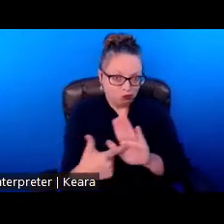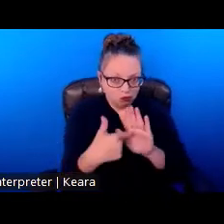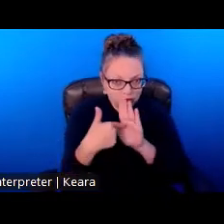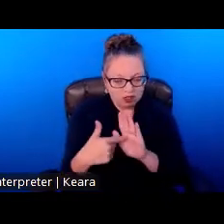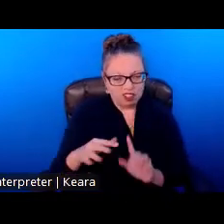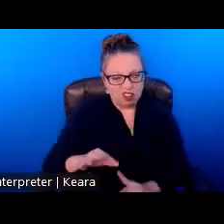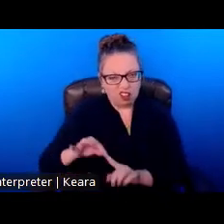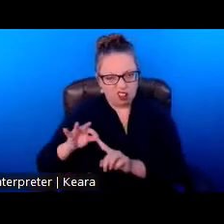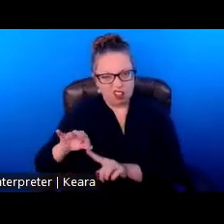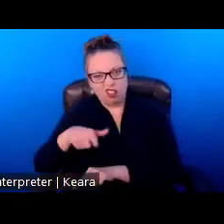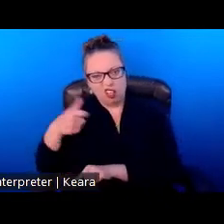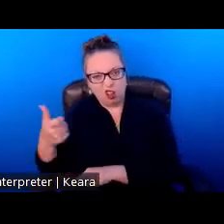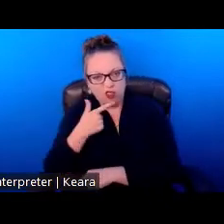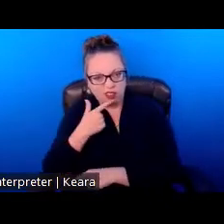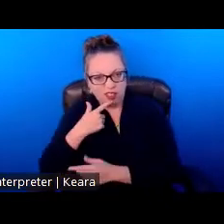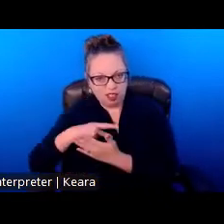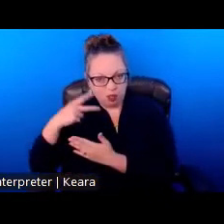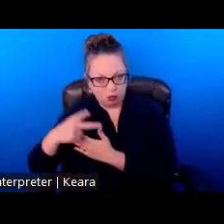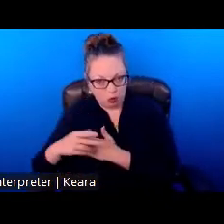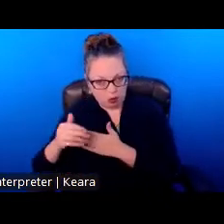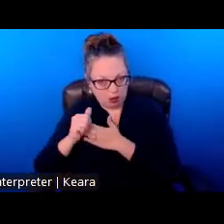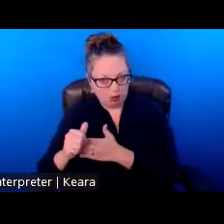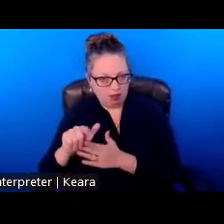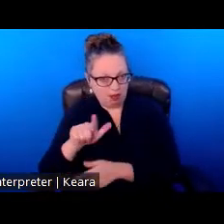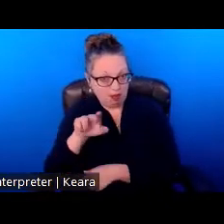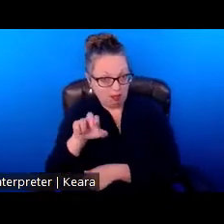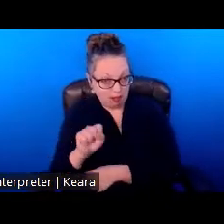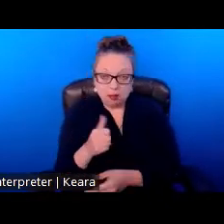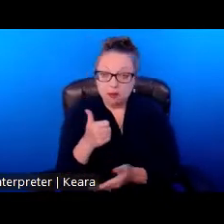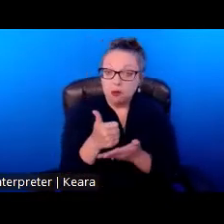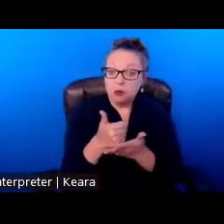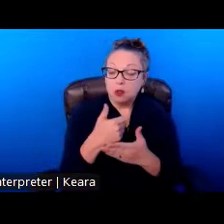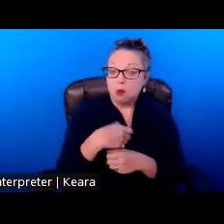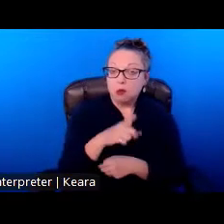As I mentioned previously, to help ensure that applications are reviewed solely on the